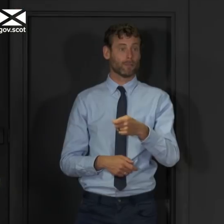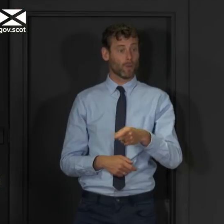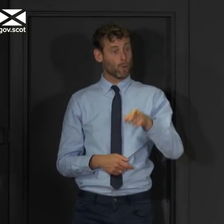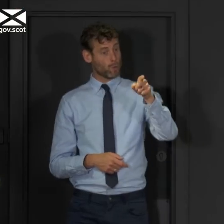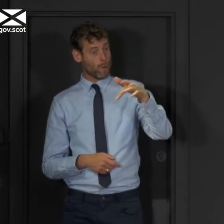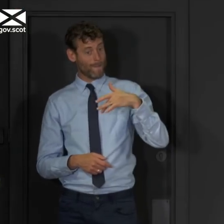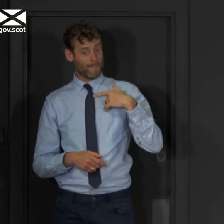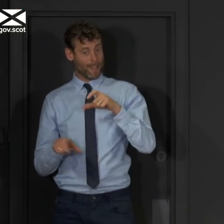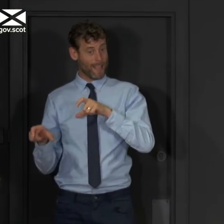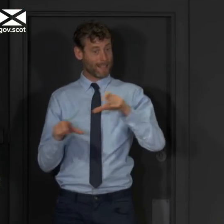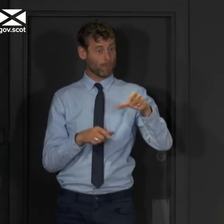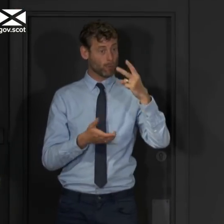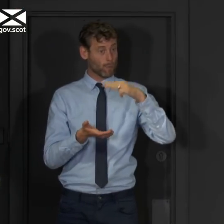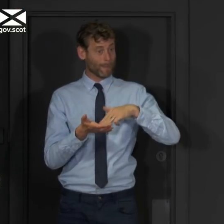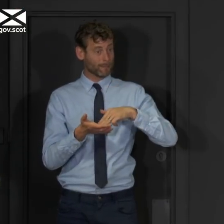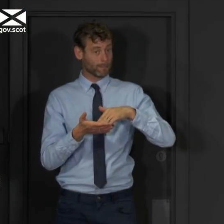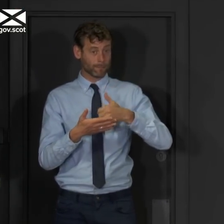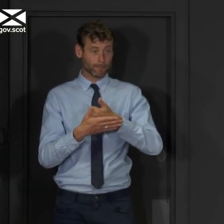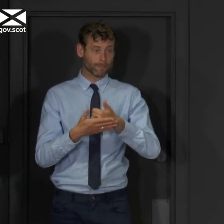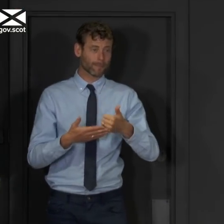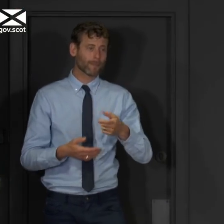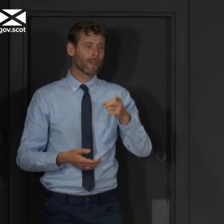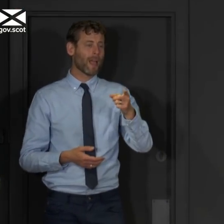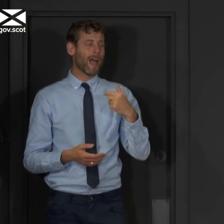i do not know if you are on the call earlier, but i gave a lengthy answer and Gregor gave